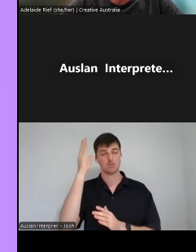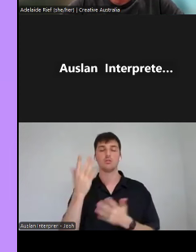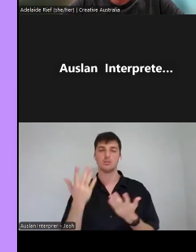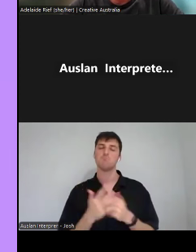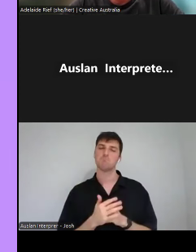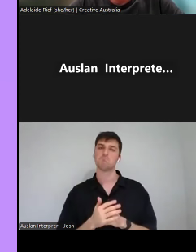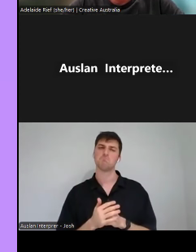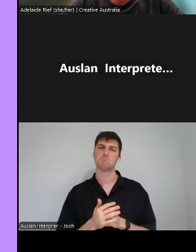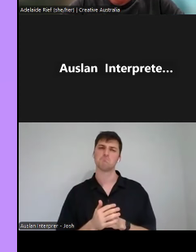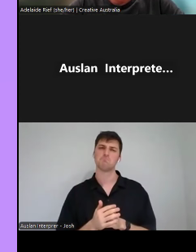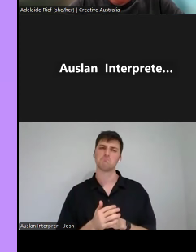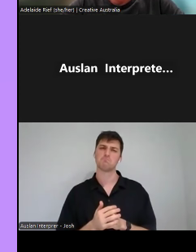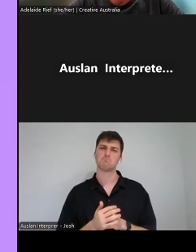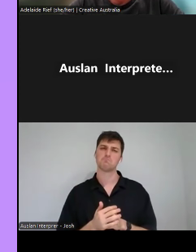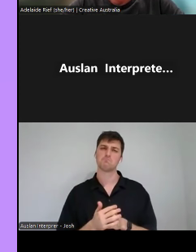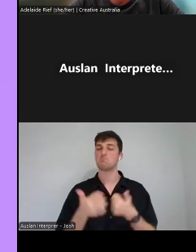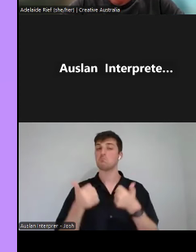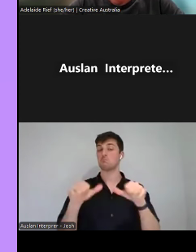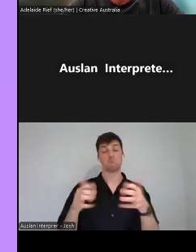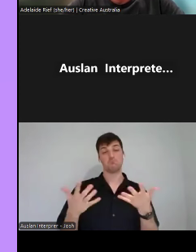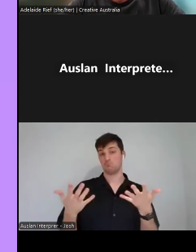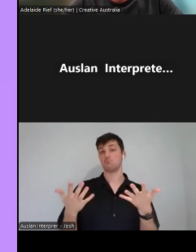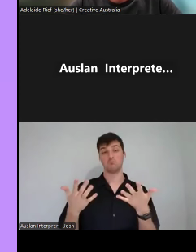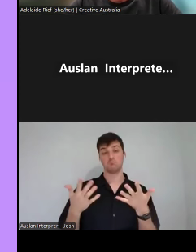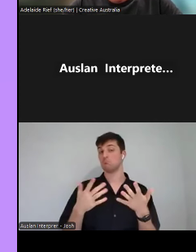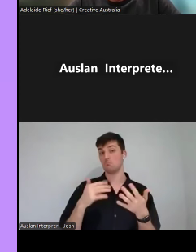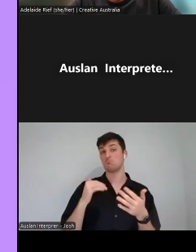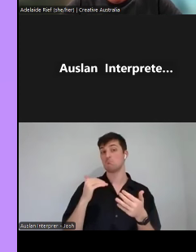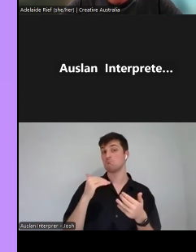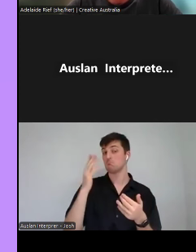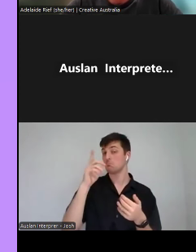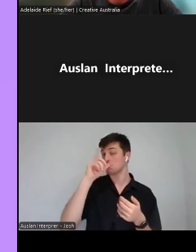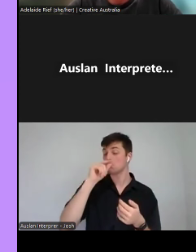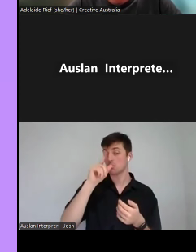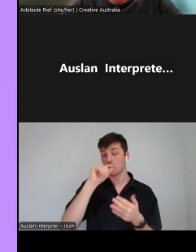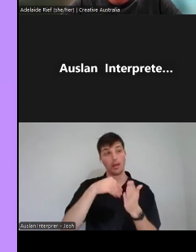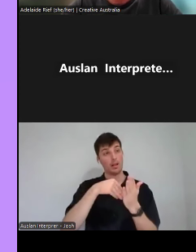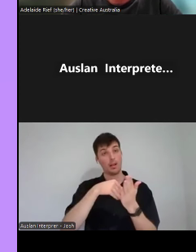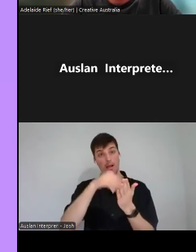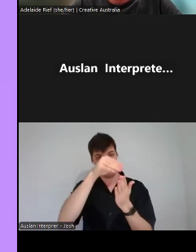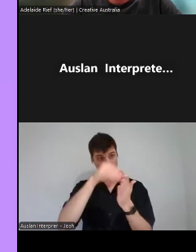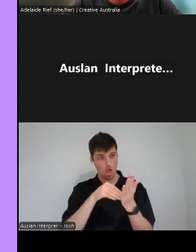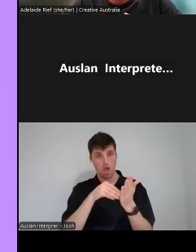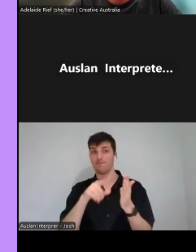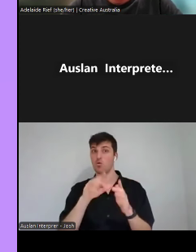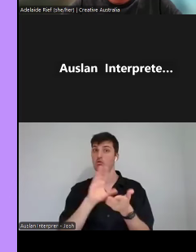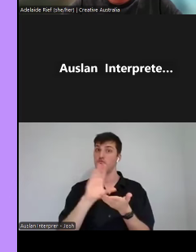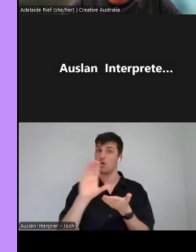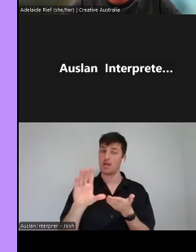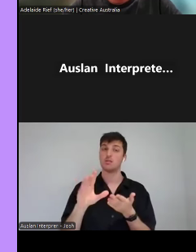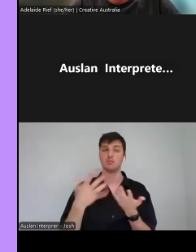then you are very likely you can apply for this grant, of course, and that's going to be something